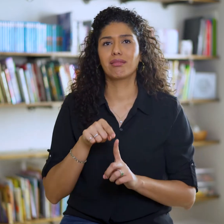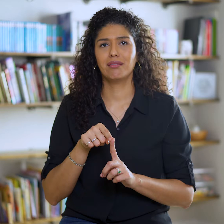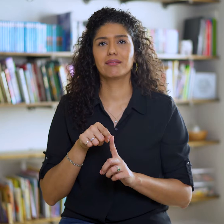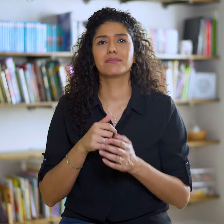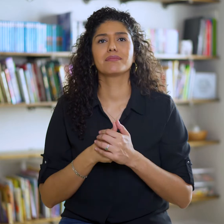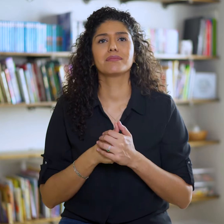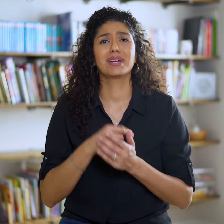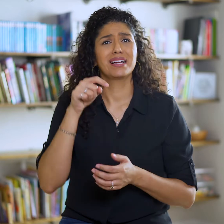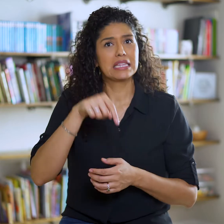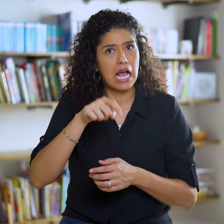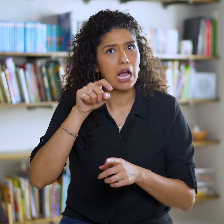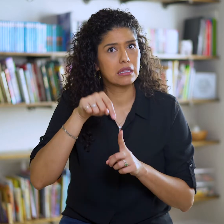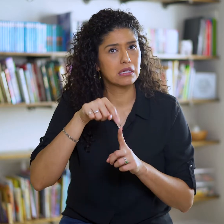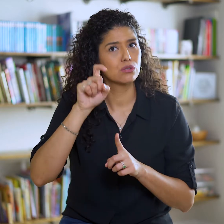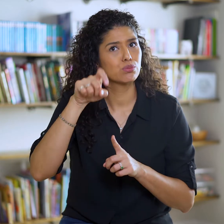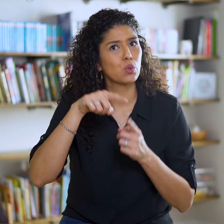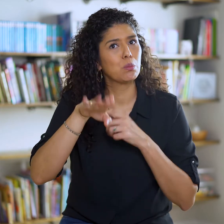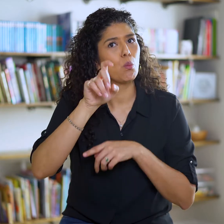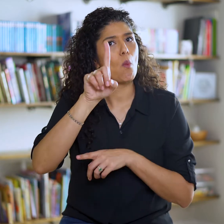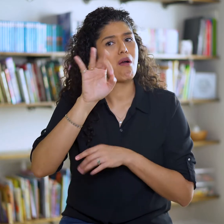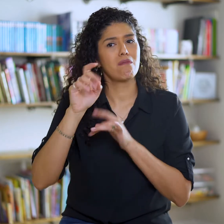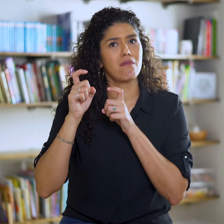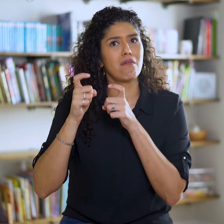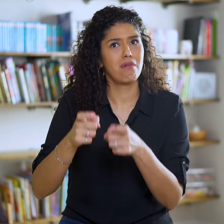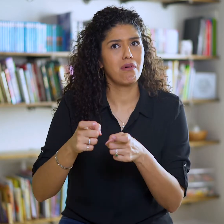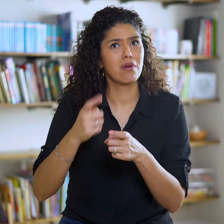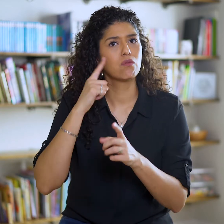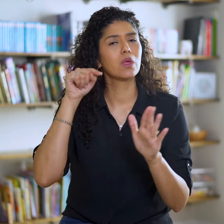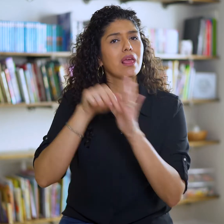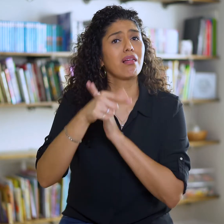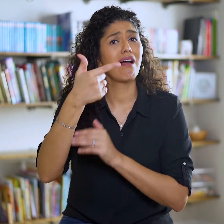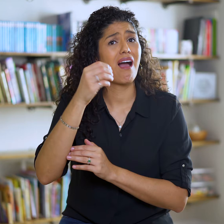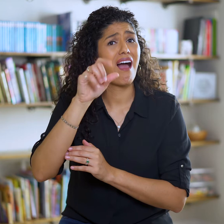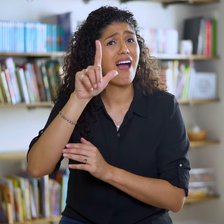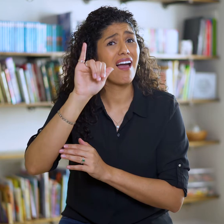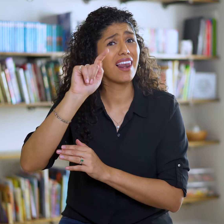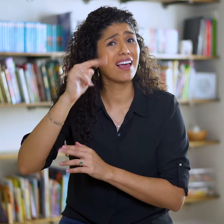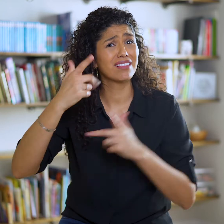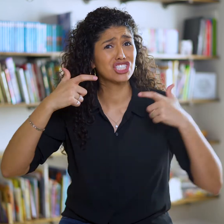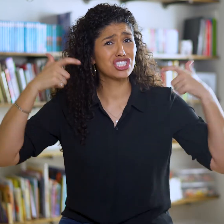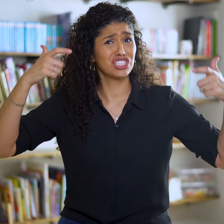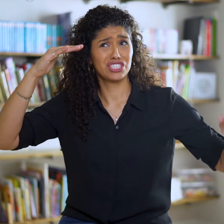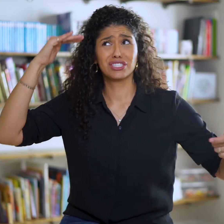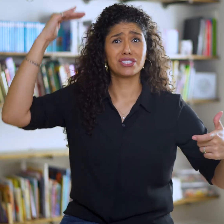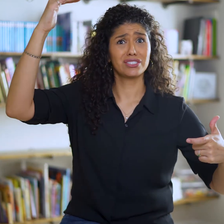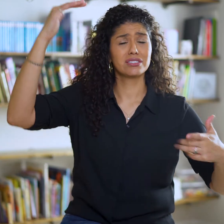This was supposed to be one of the prizes for killing Goliath,